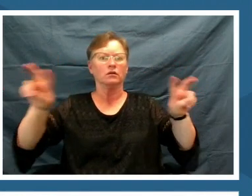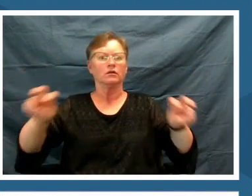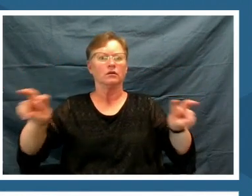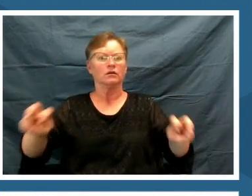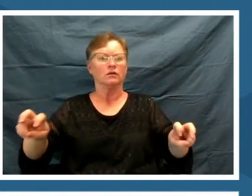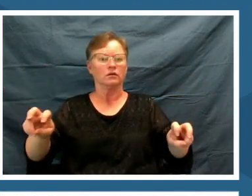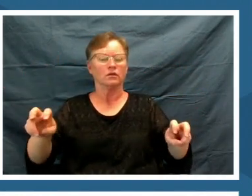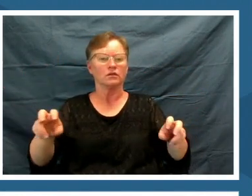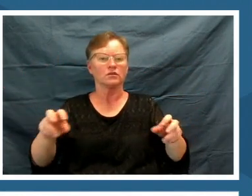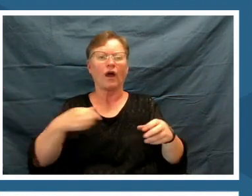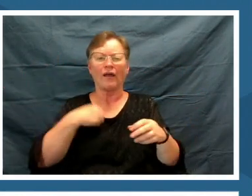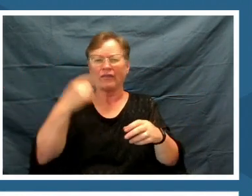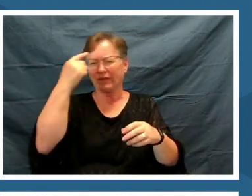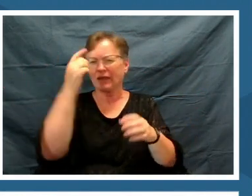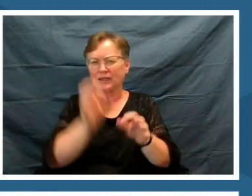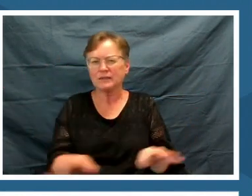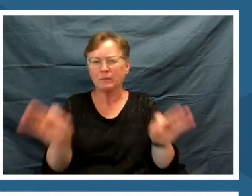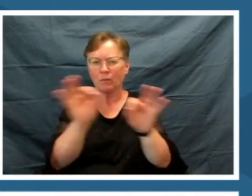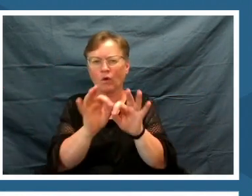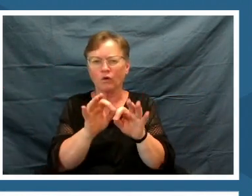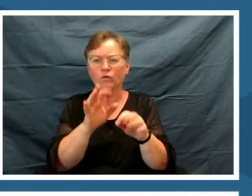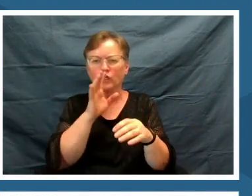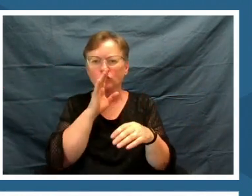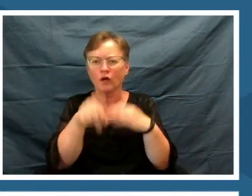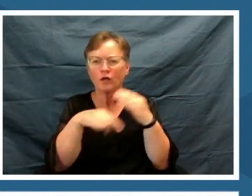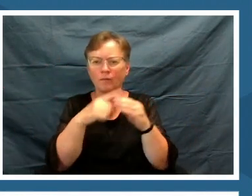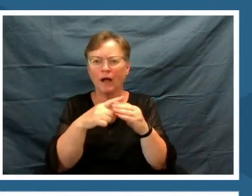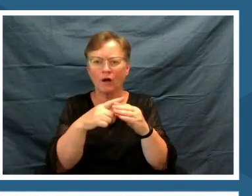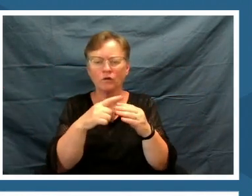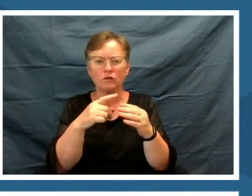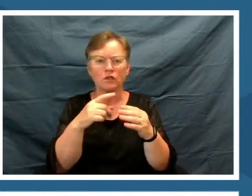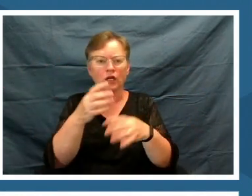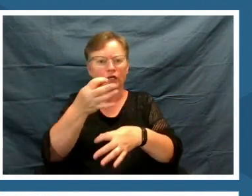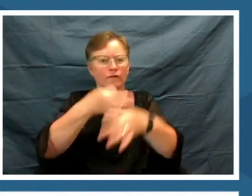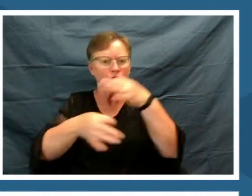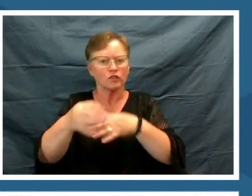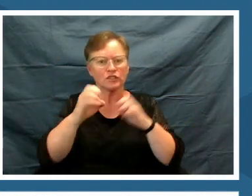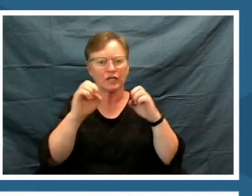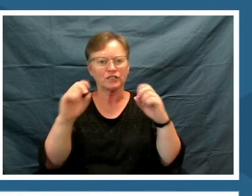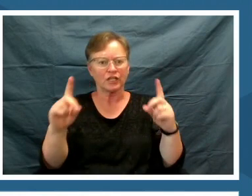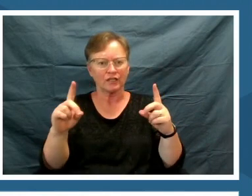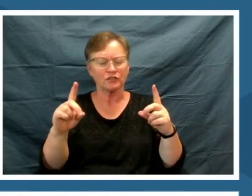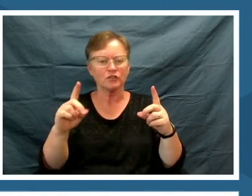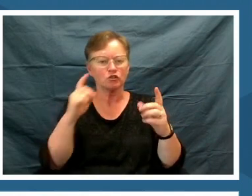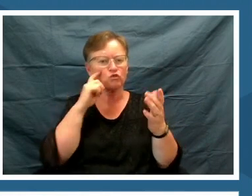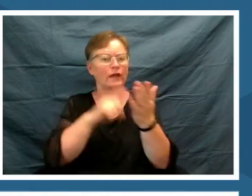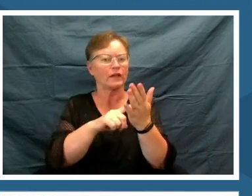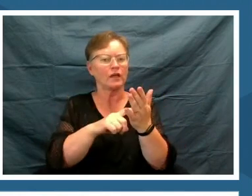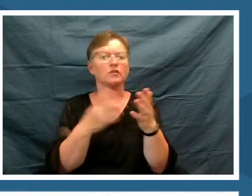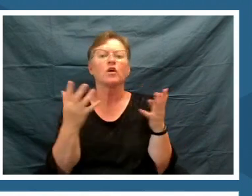think about convergence education to recognize what's already happening in